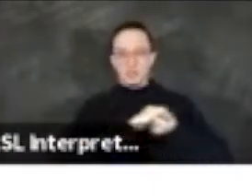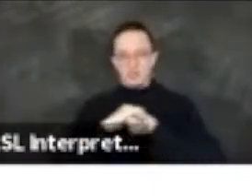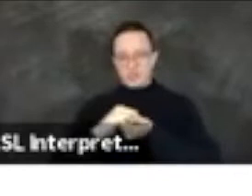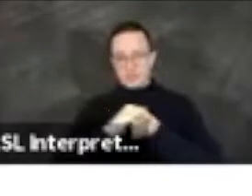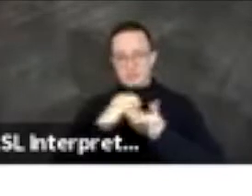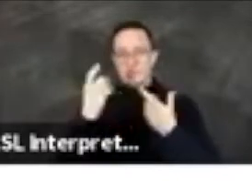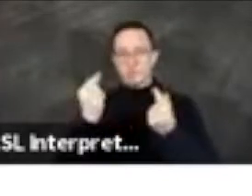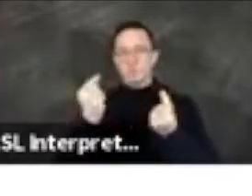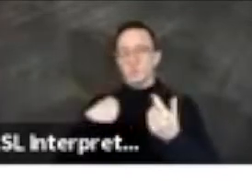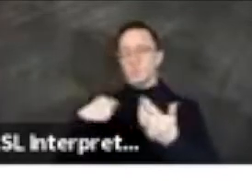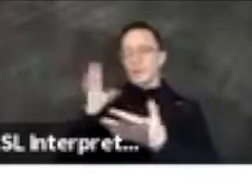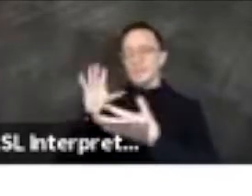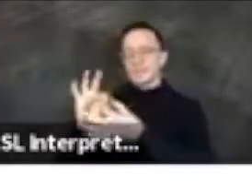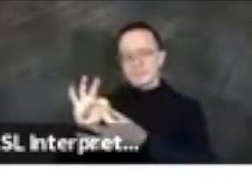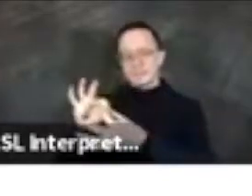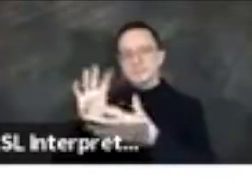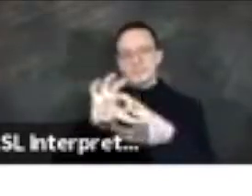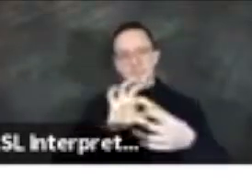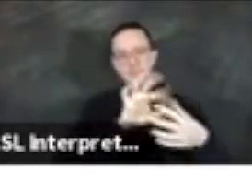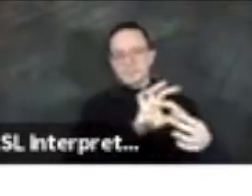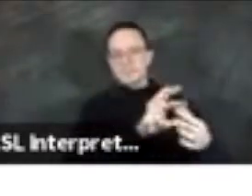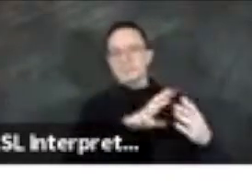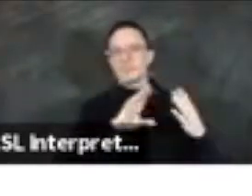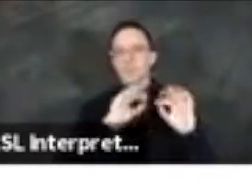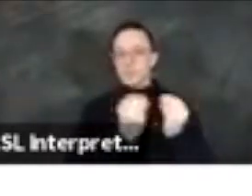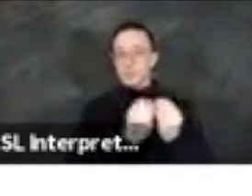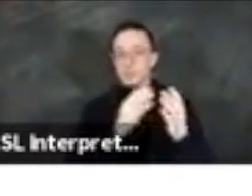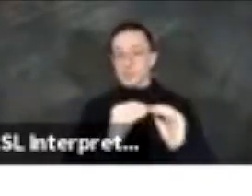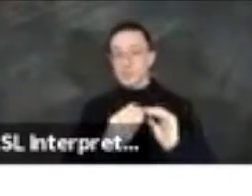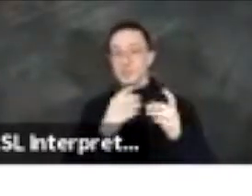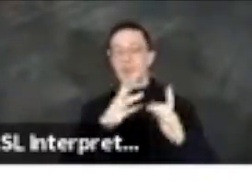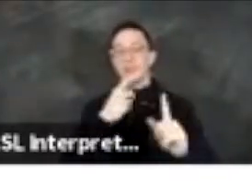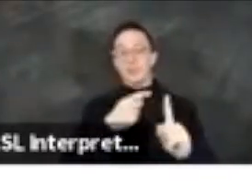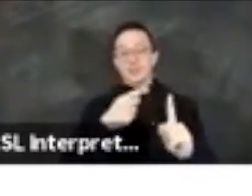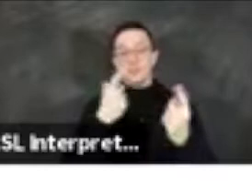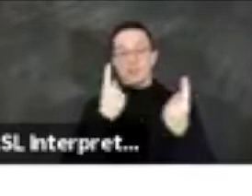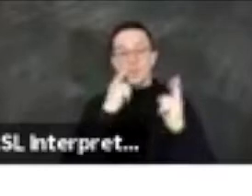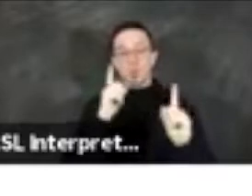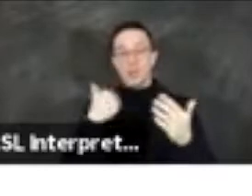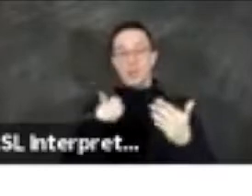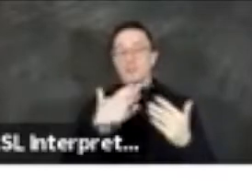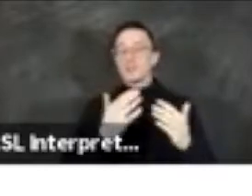ORGANIZATIONS THAT ARE MISSION FOCUSED ON INCREASING RACIAL EQUITY, INCLUSION AND ACCESS FOR DISABLED